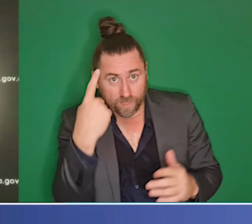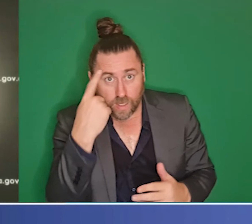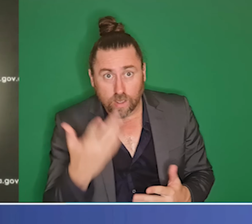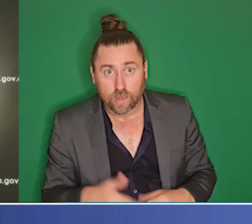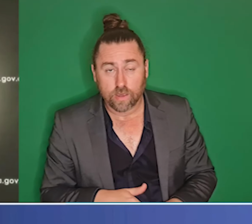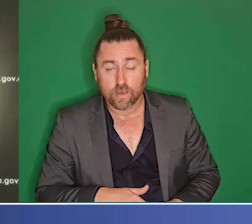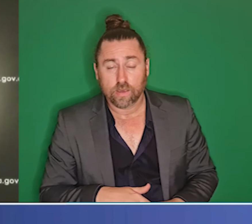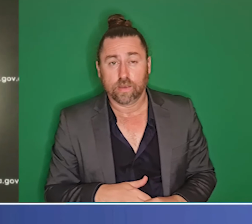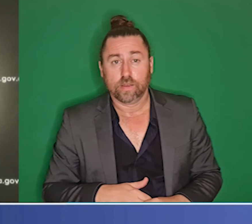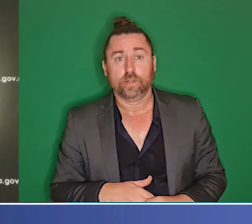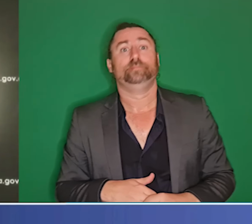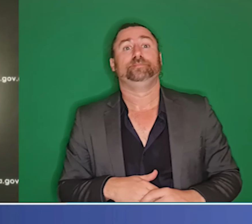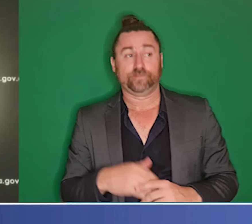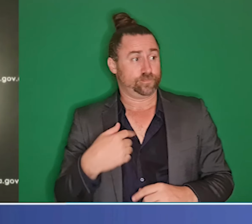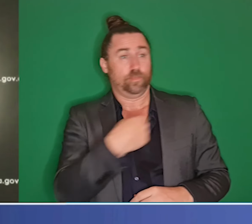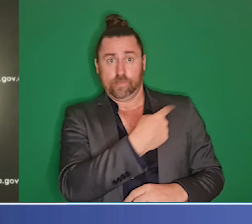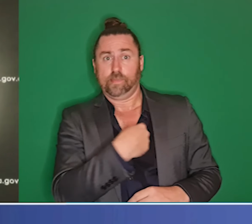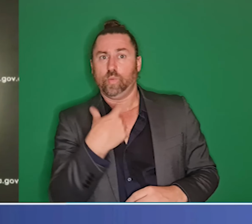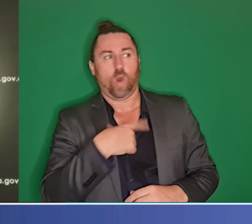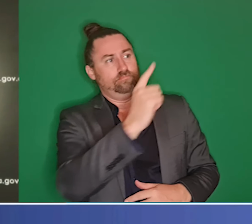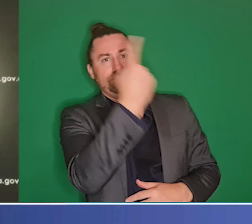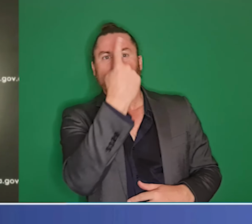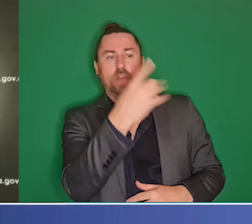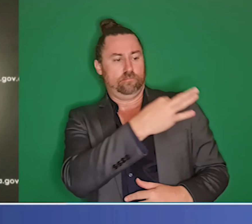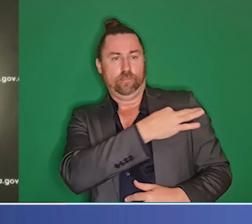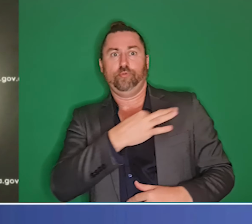Actually, we're invoking the private hospitals agreement